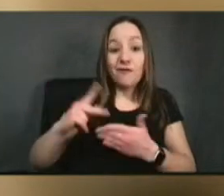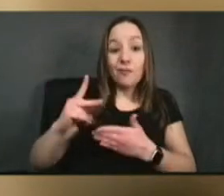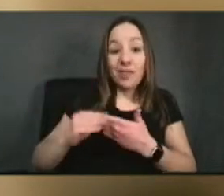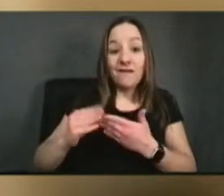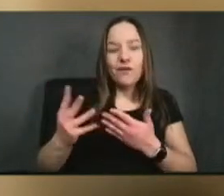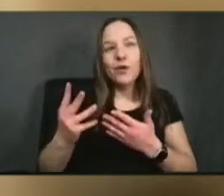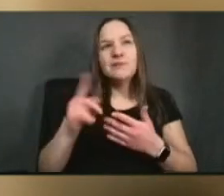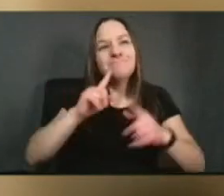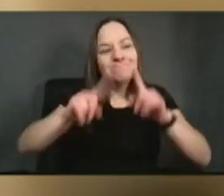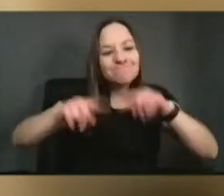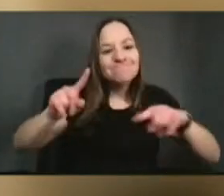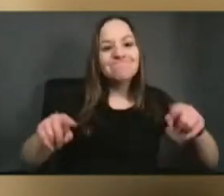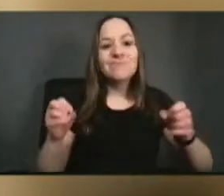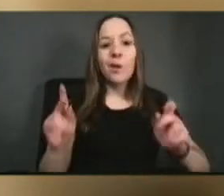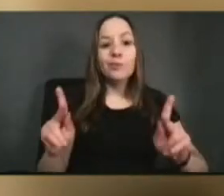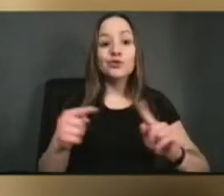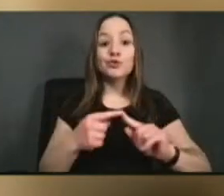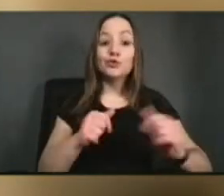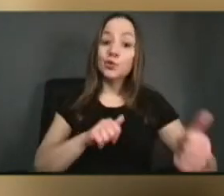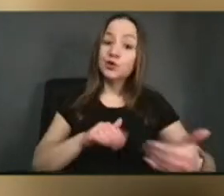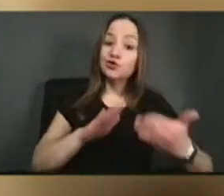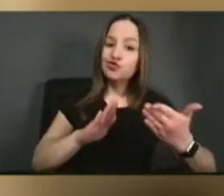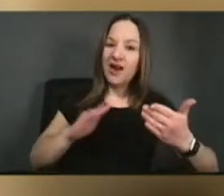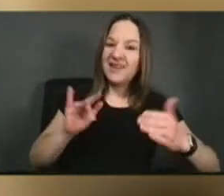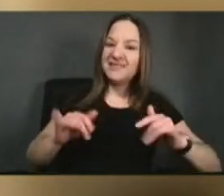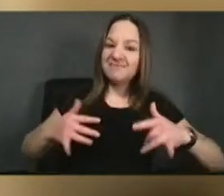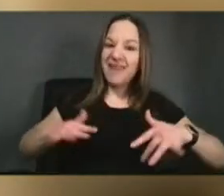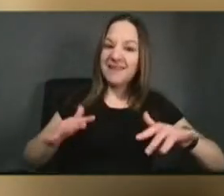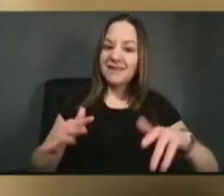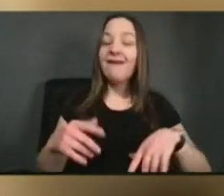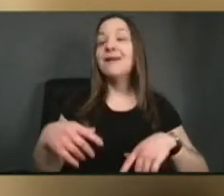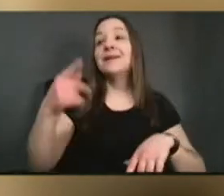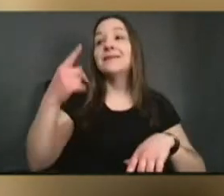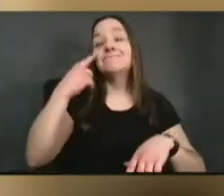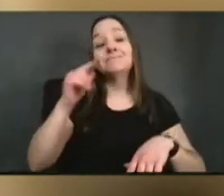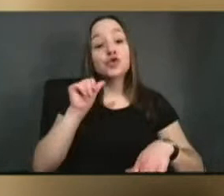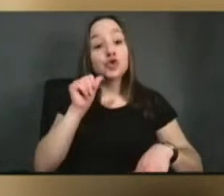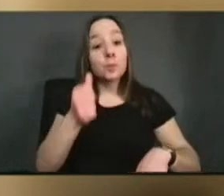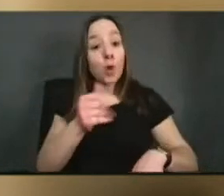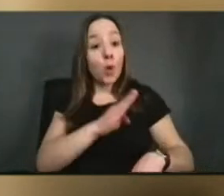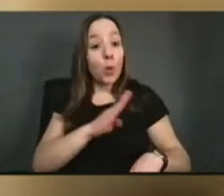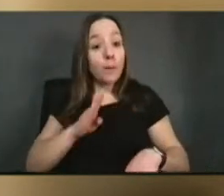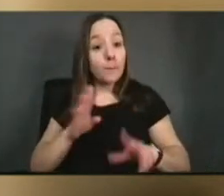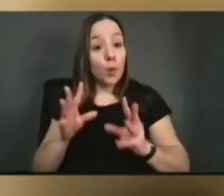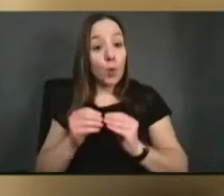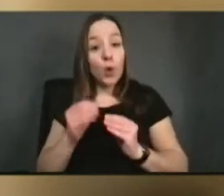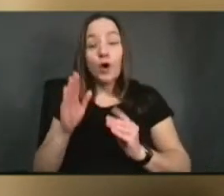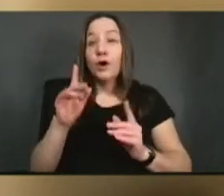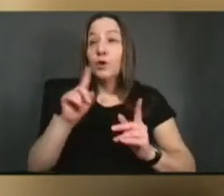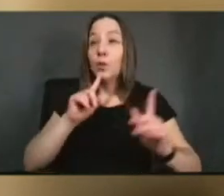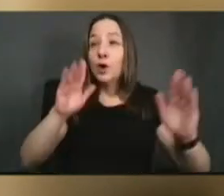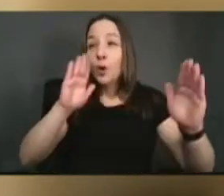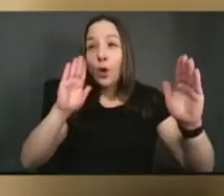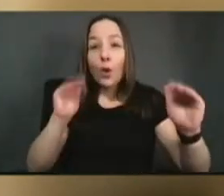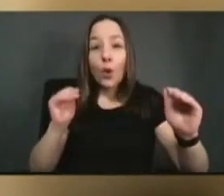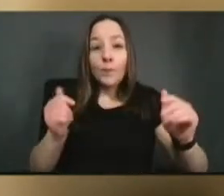65 platform all opportunities to address that, Um Anxiety. I